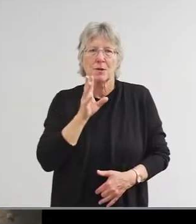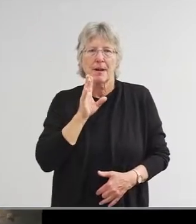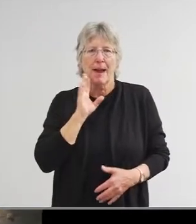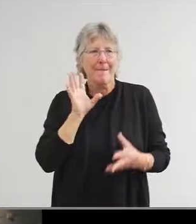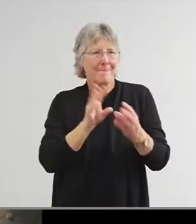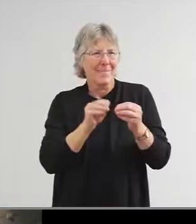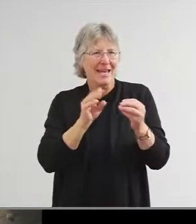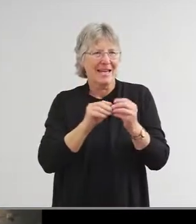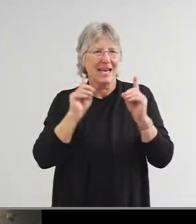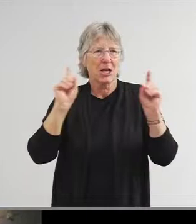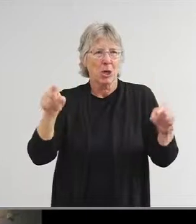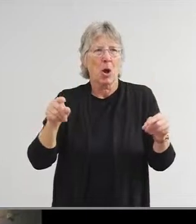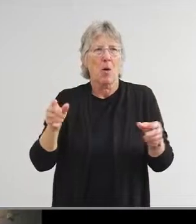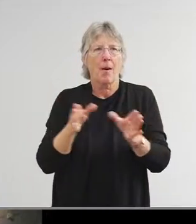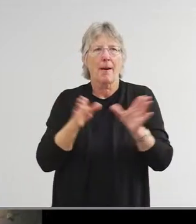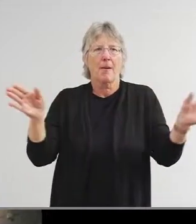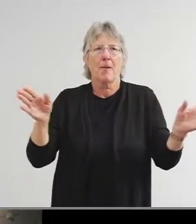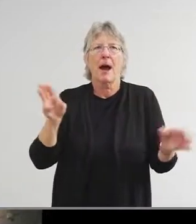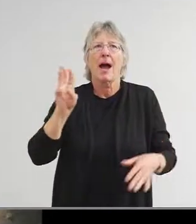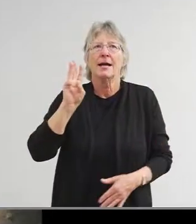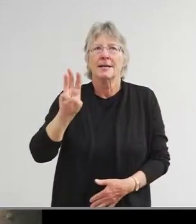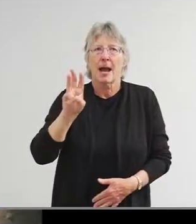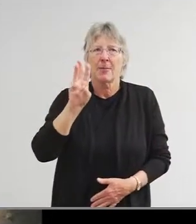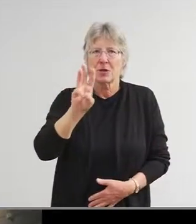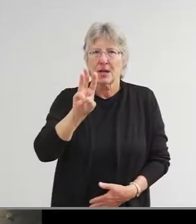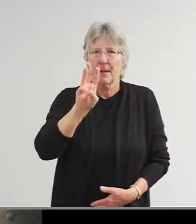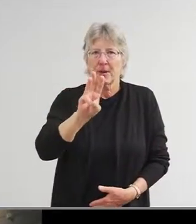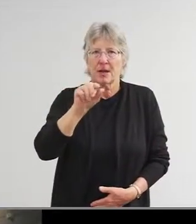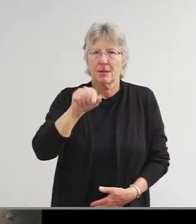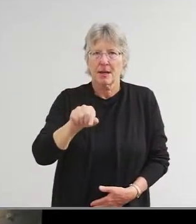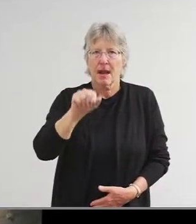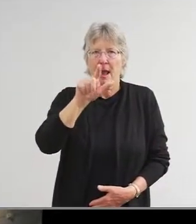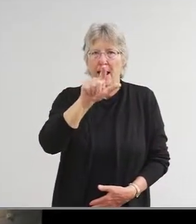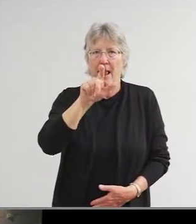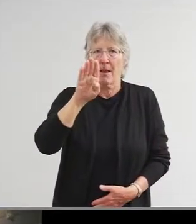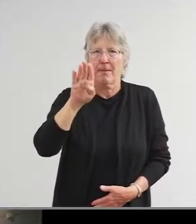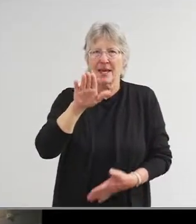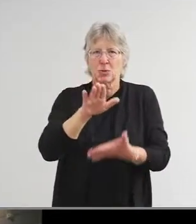on www.lbschools.net, which will give you more information